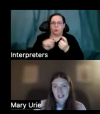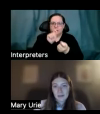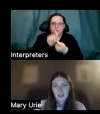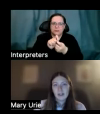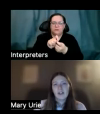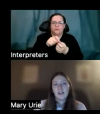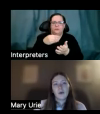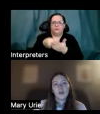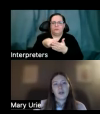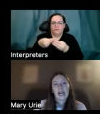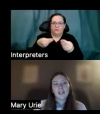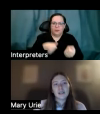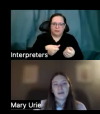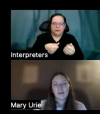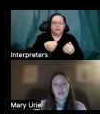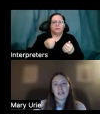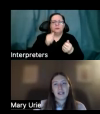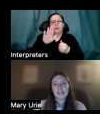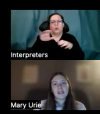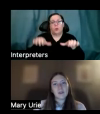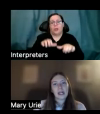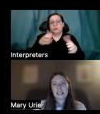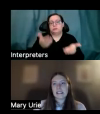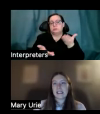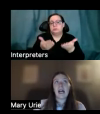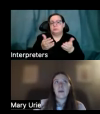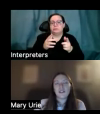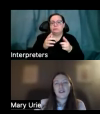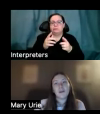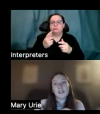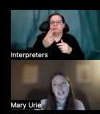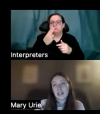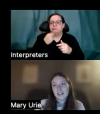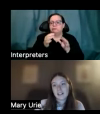item, your action might be as simple as I want you to vote yes